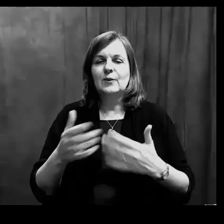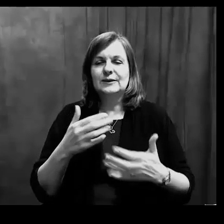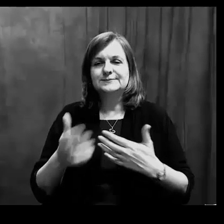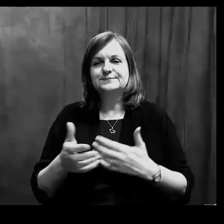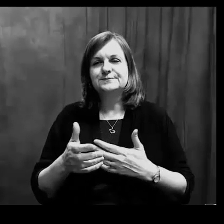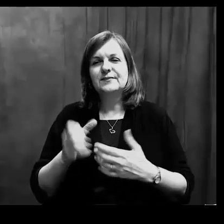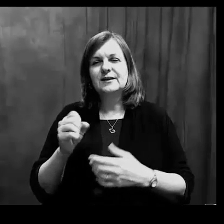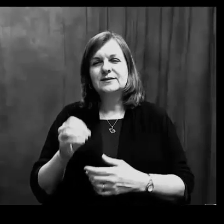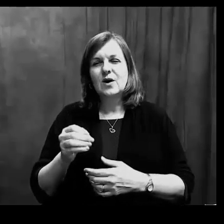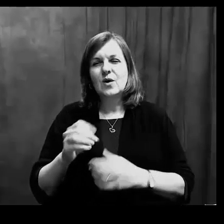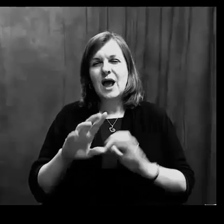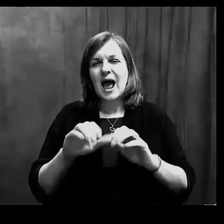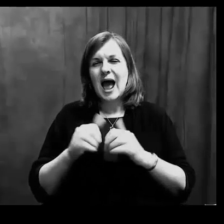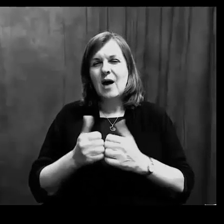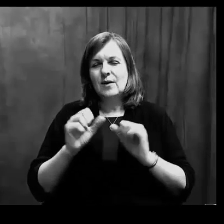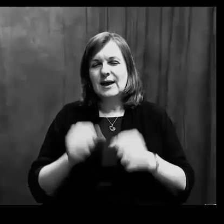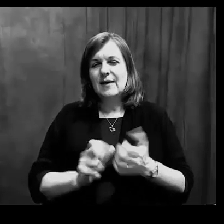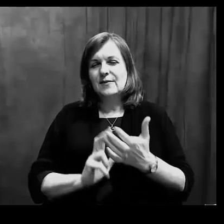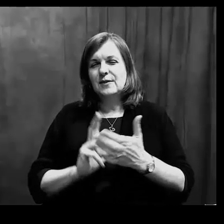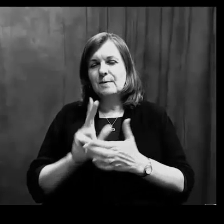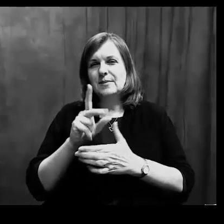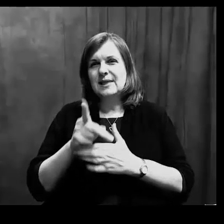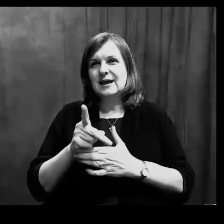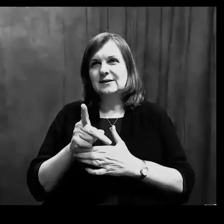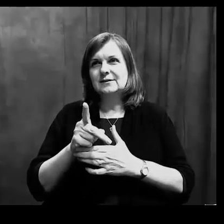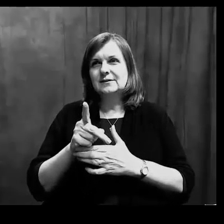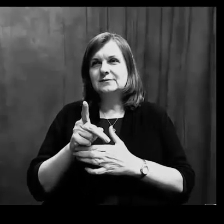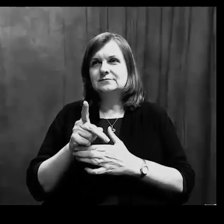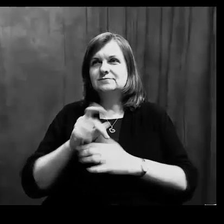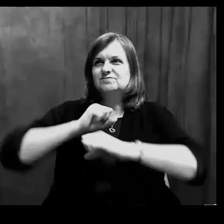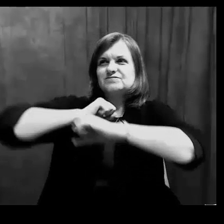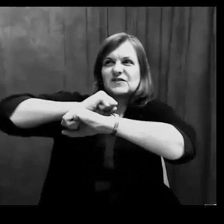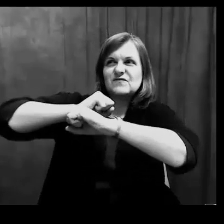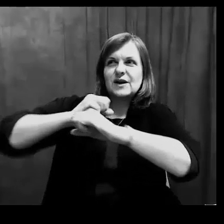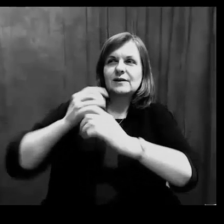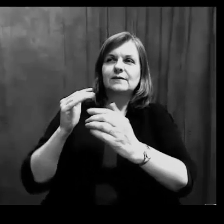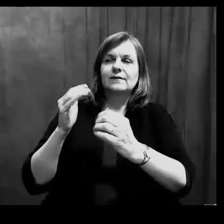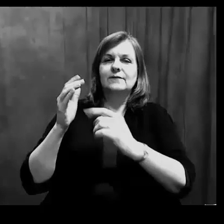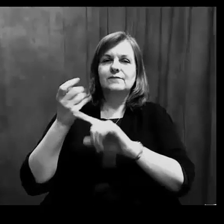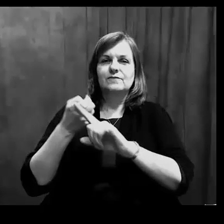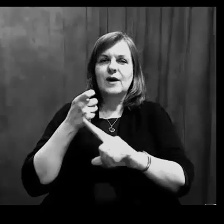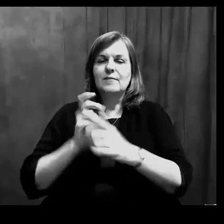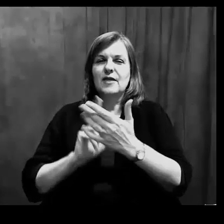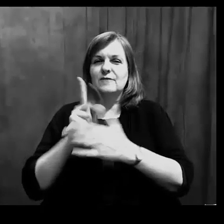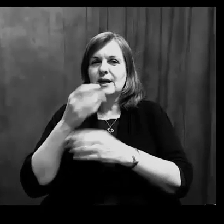So when we look at our plants - how can they actually counter herbivores? Because they aren't running